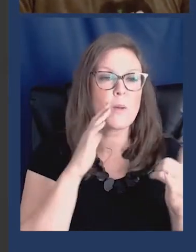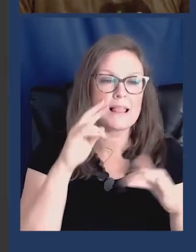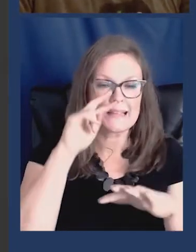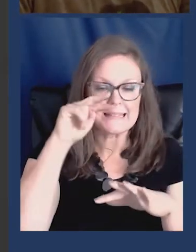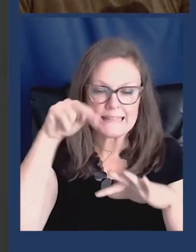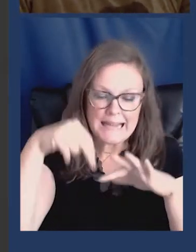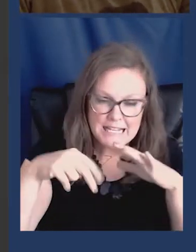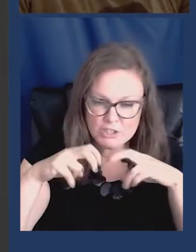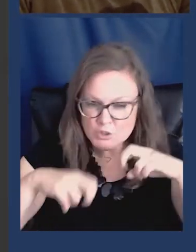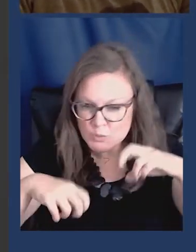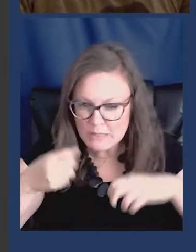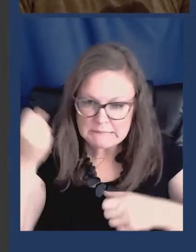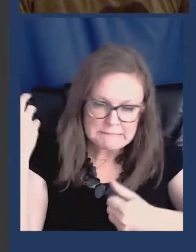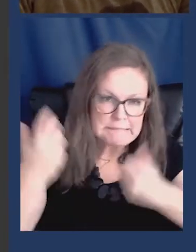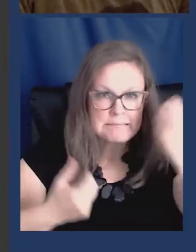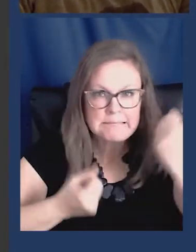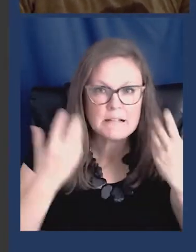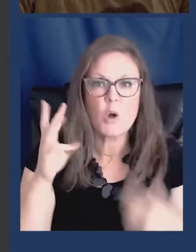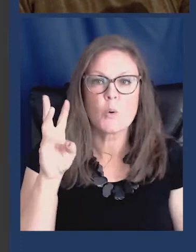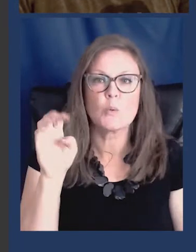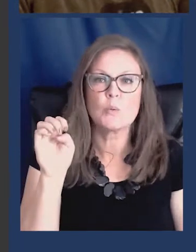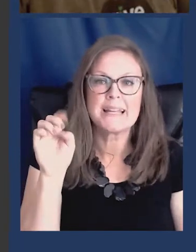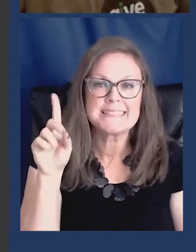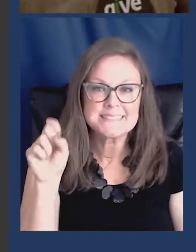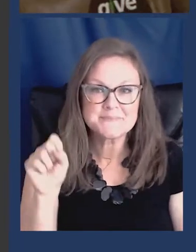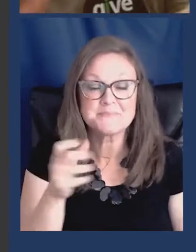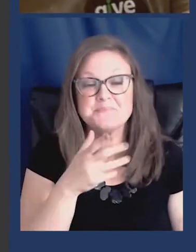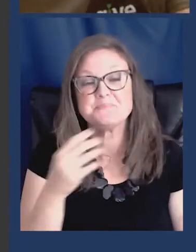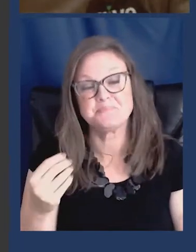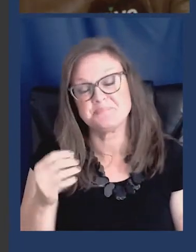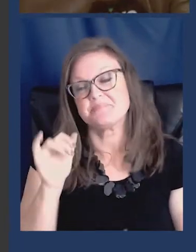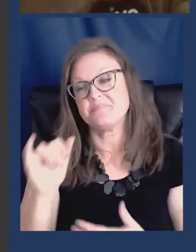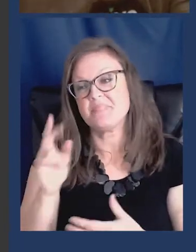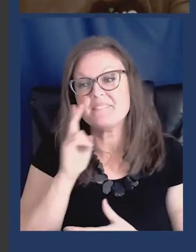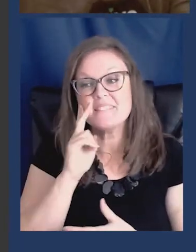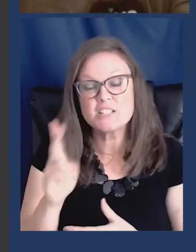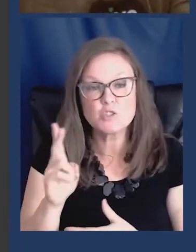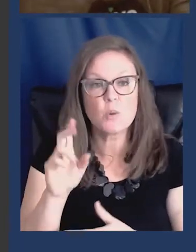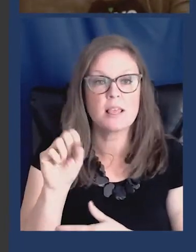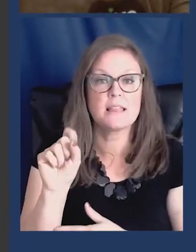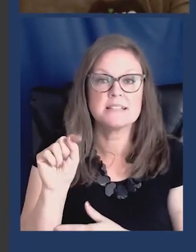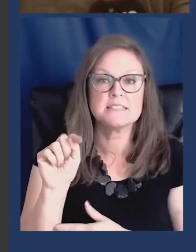Studio will make an appearance here at some point. In addition to the Unity editor,